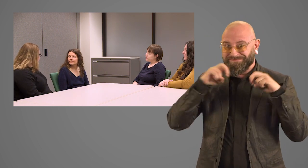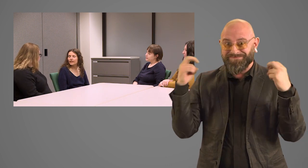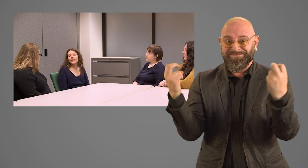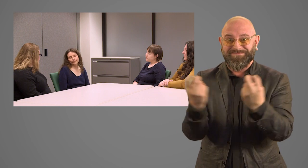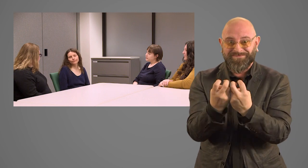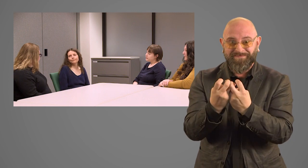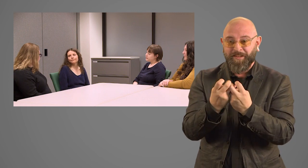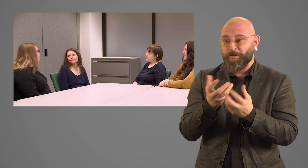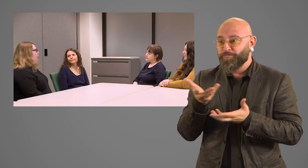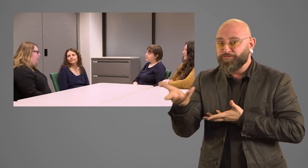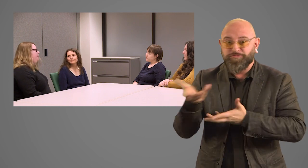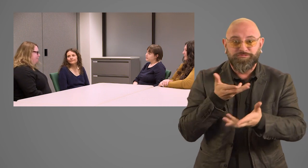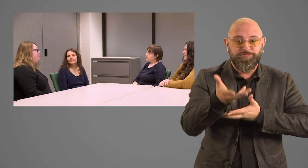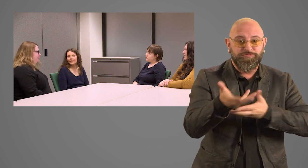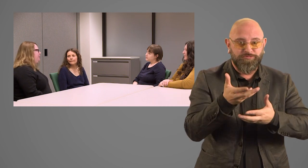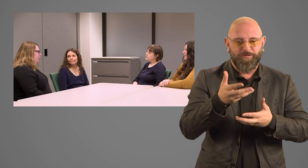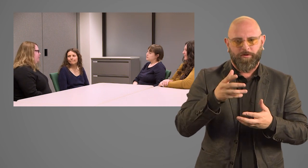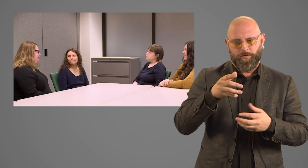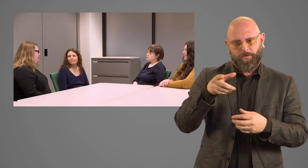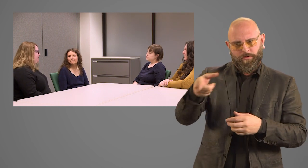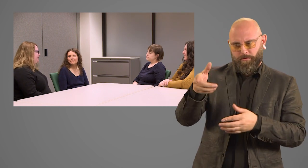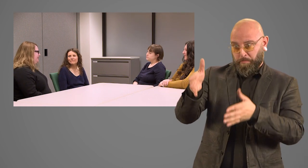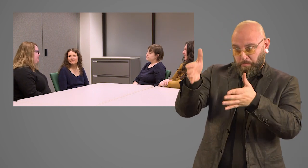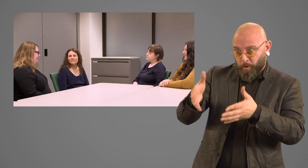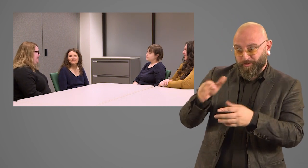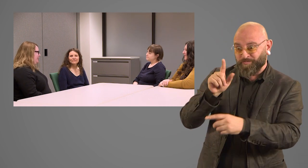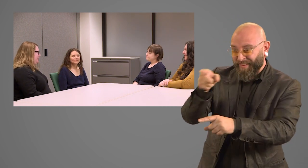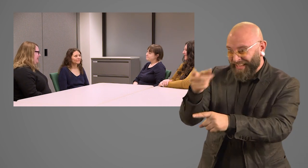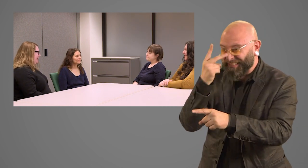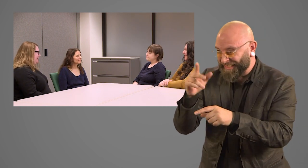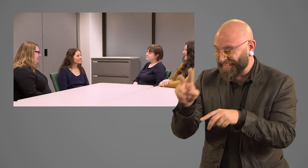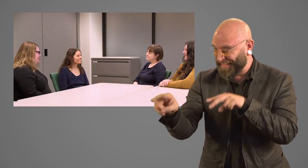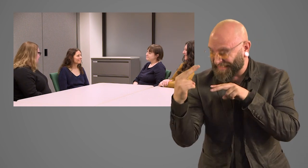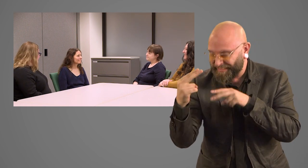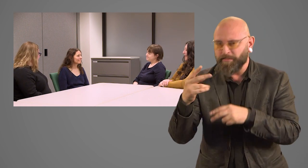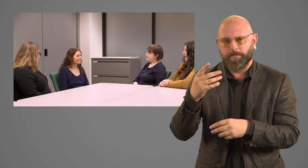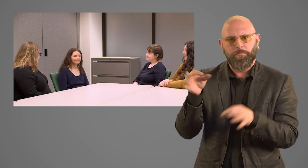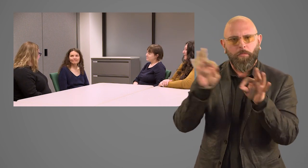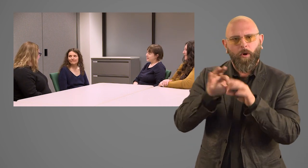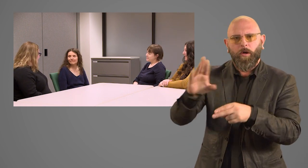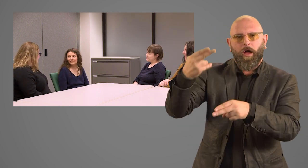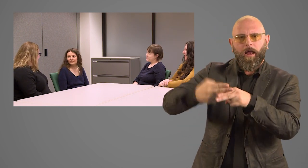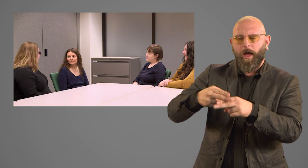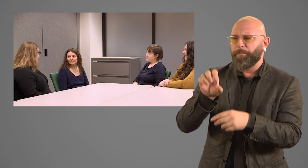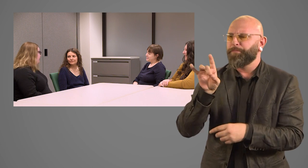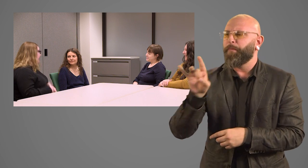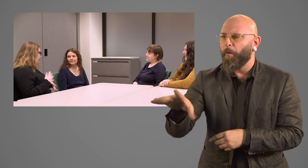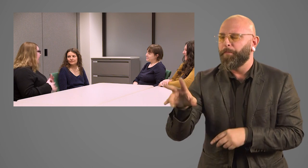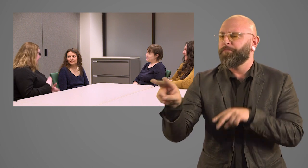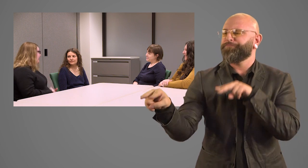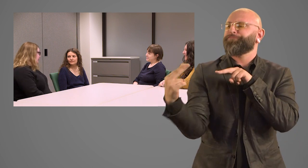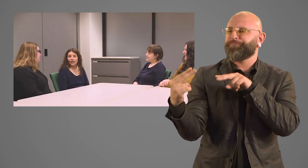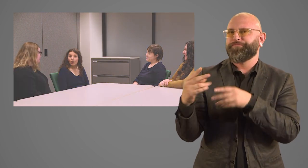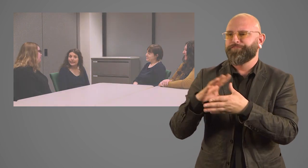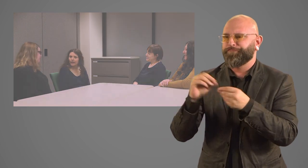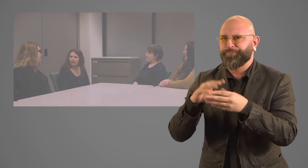Say the person's name when speaking to that person in a group situation.